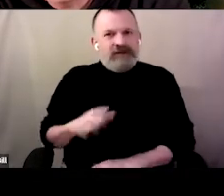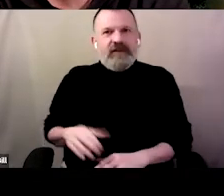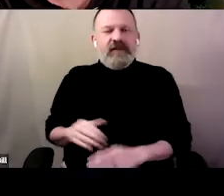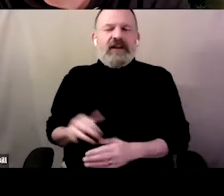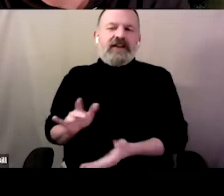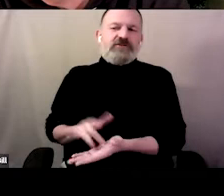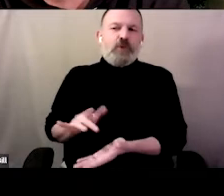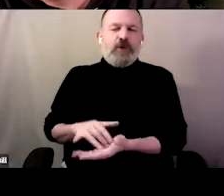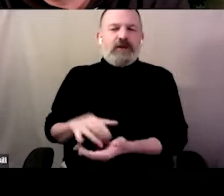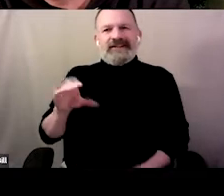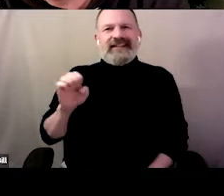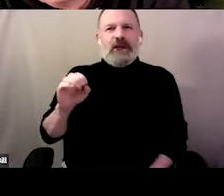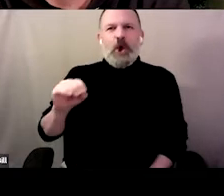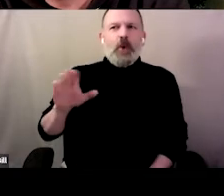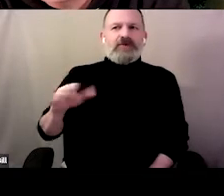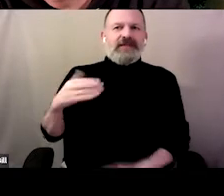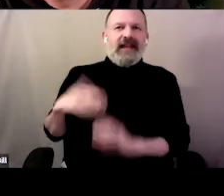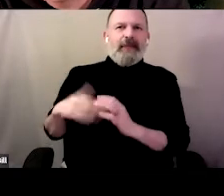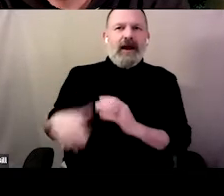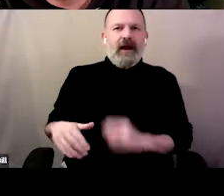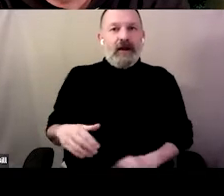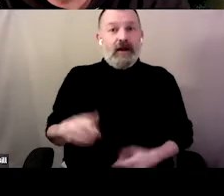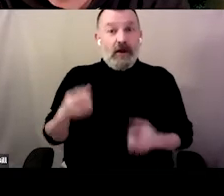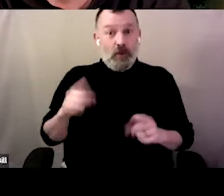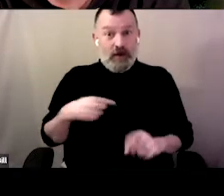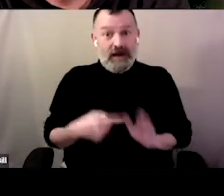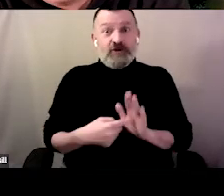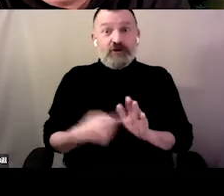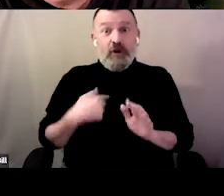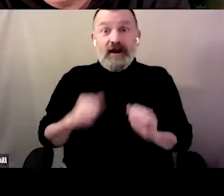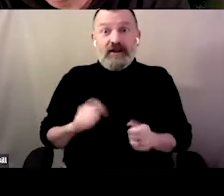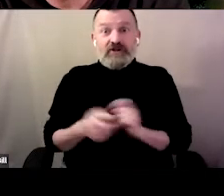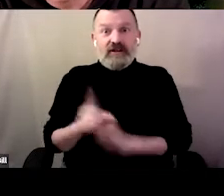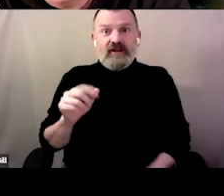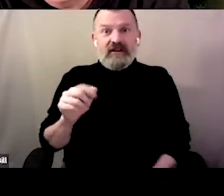because the minute I show I can change the data. Then I can't trust any of the data.